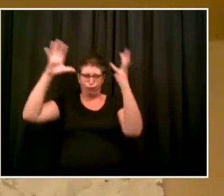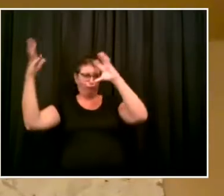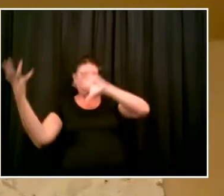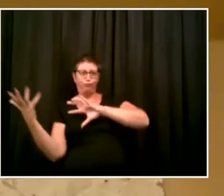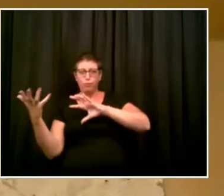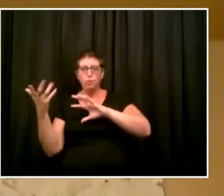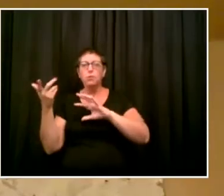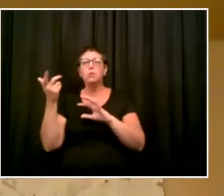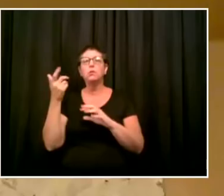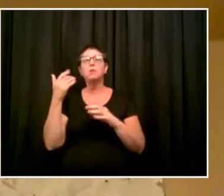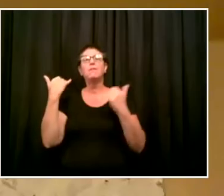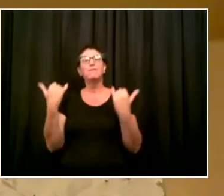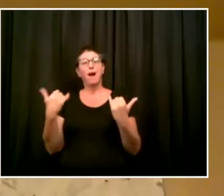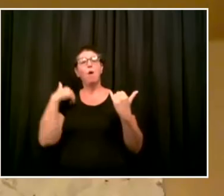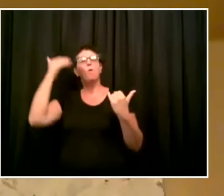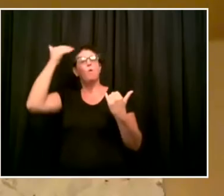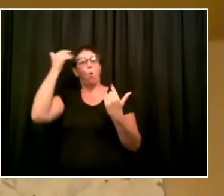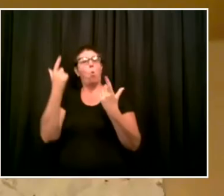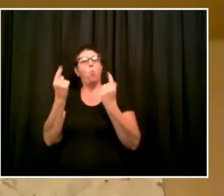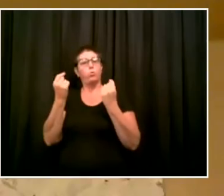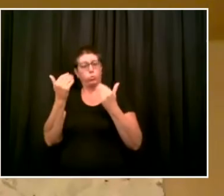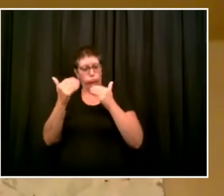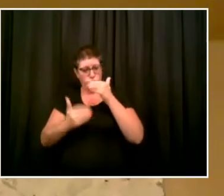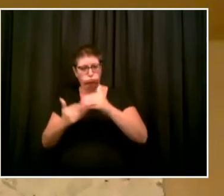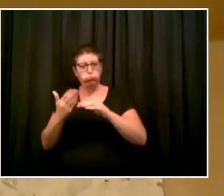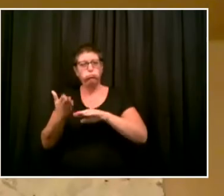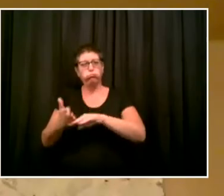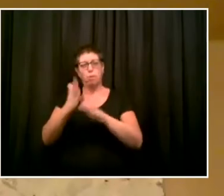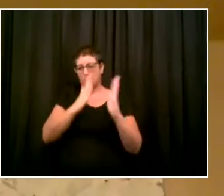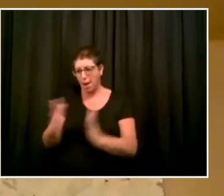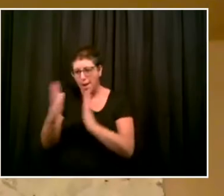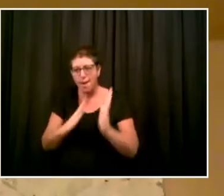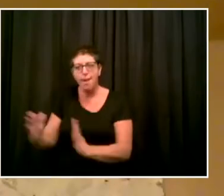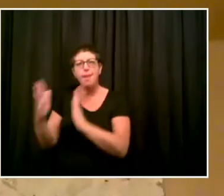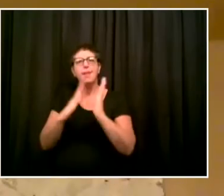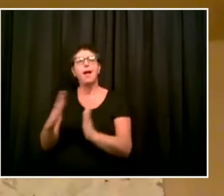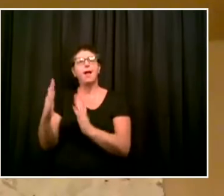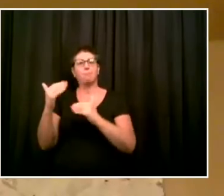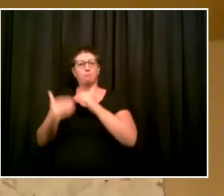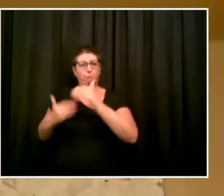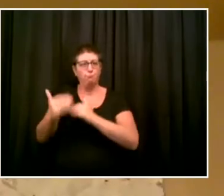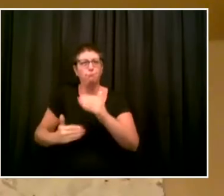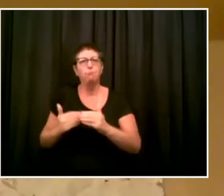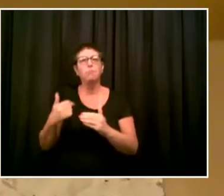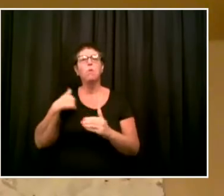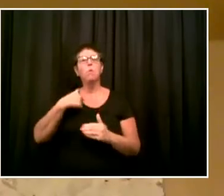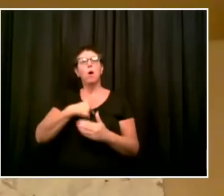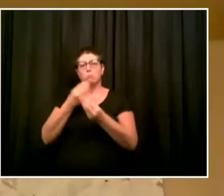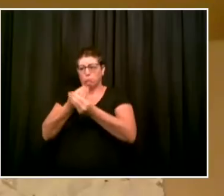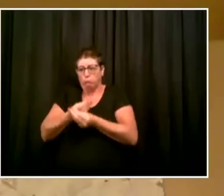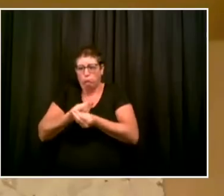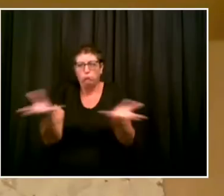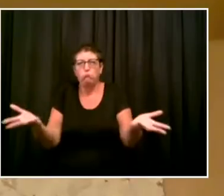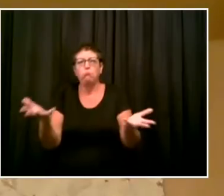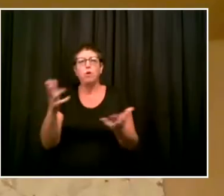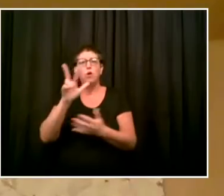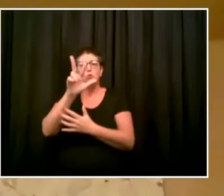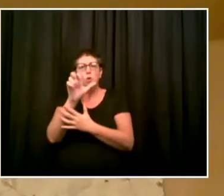HAVE BEEN ABLE TO BUILD OUT THE CAPACITY TO NOT ONLY GET DEVICES